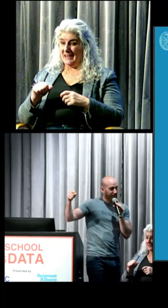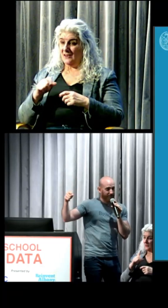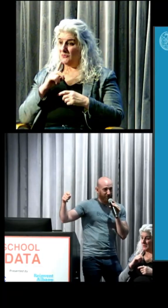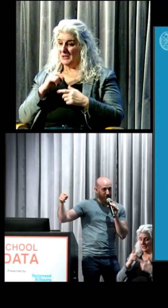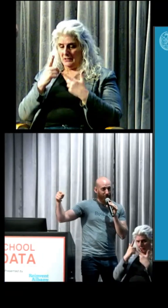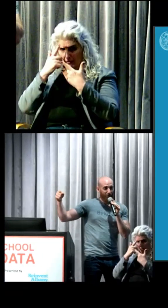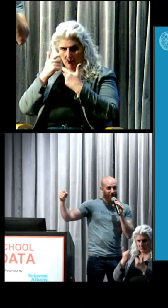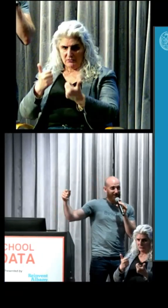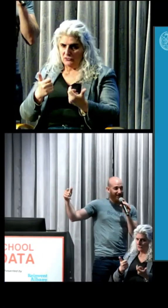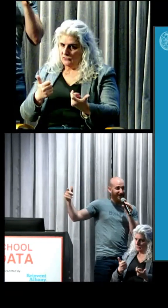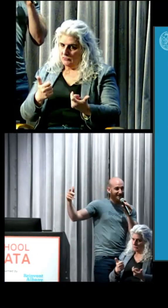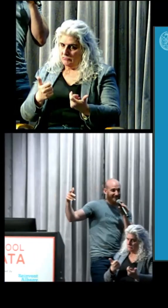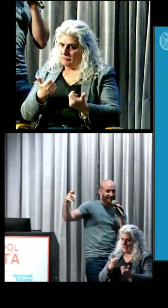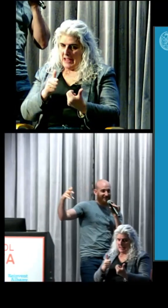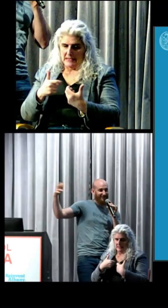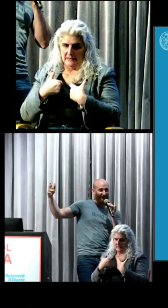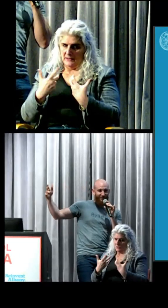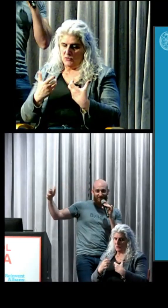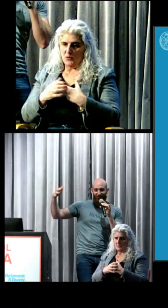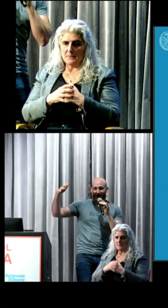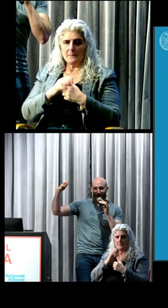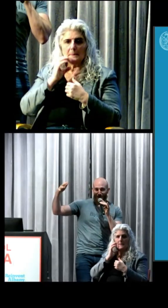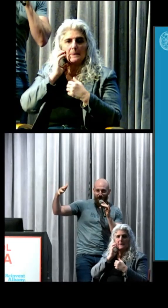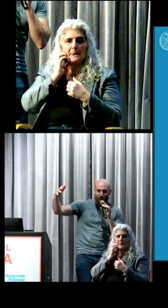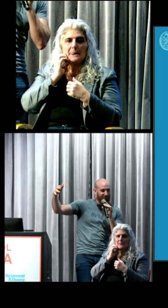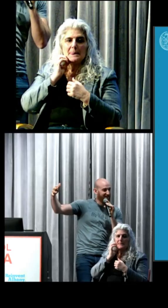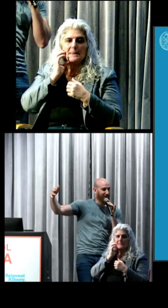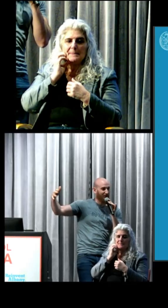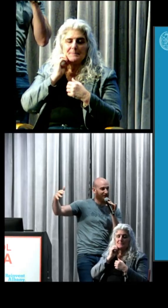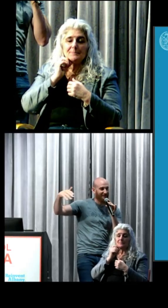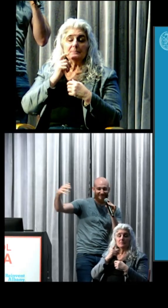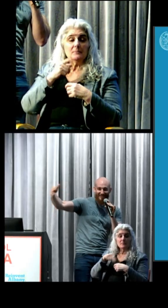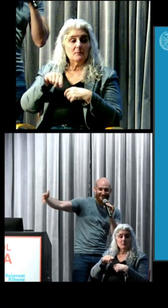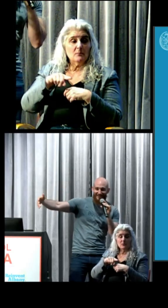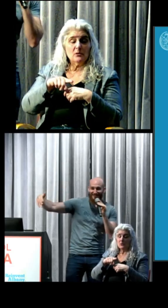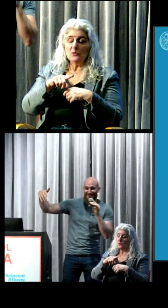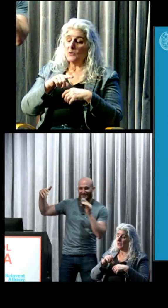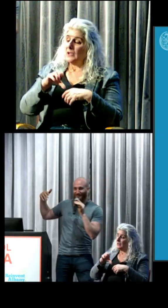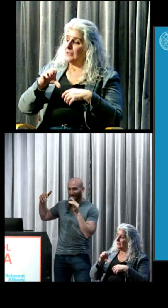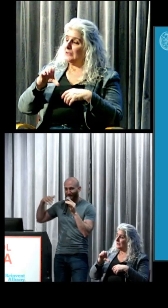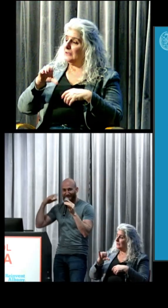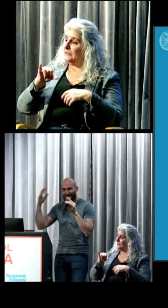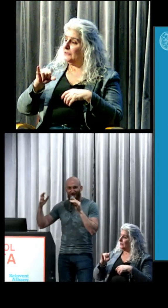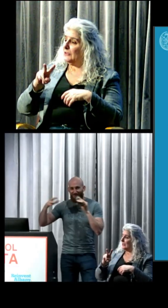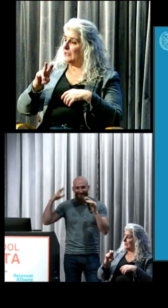And the kind of answer we ended with was that a lot of people just see congestion as waste as just